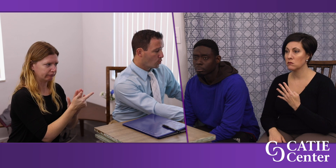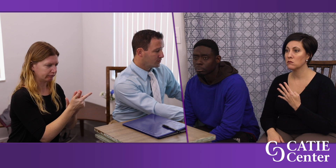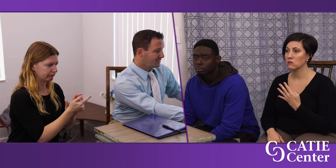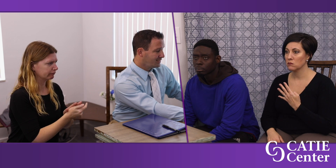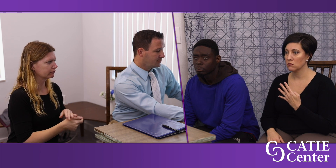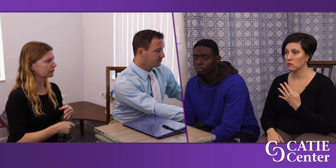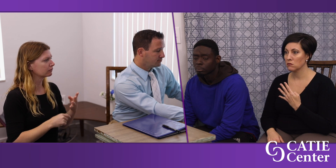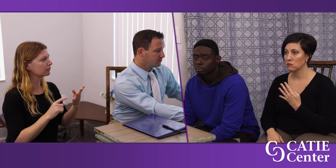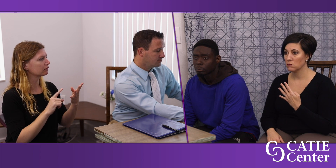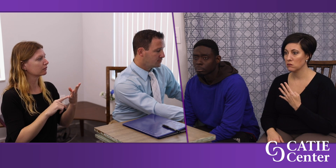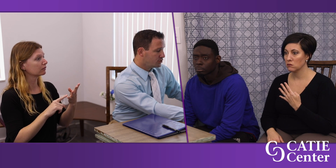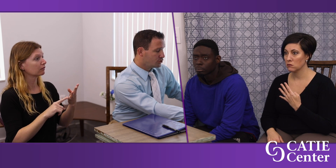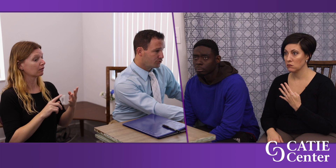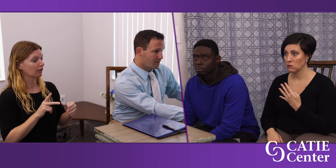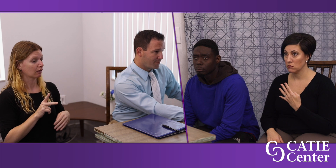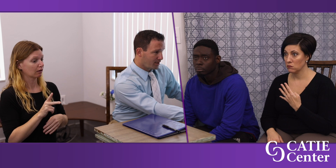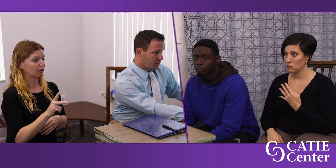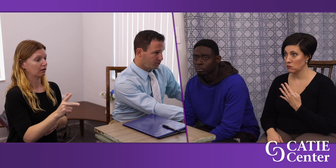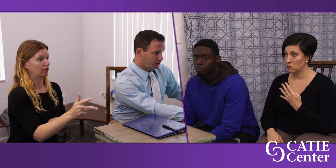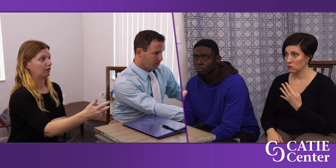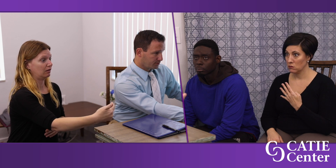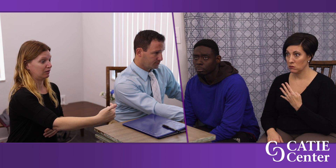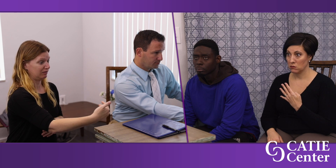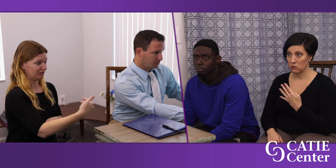or D) do not make a U-turn.